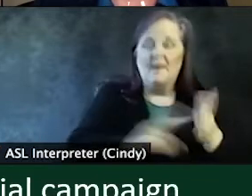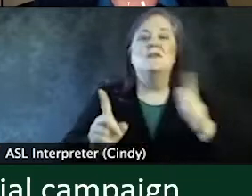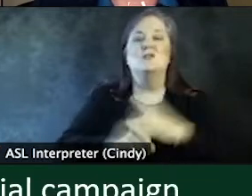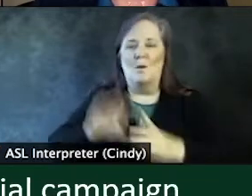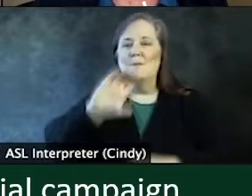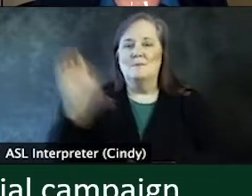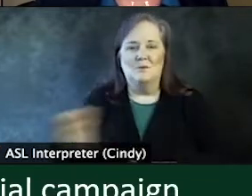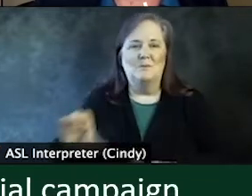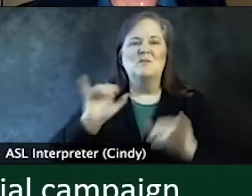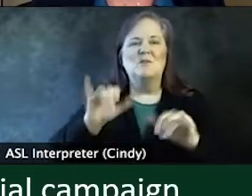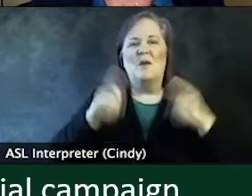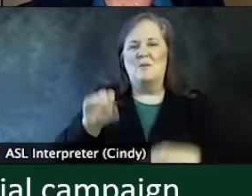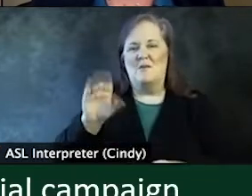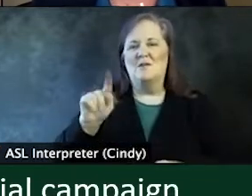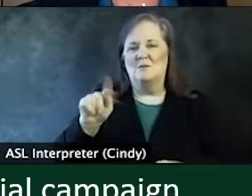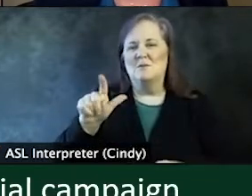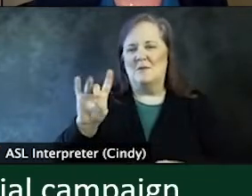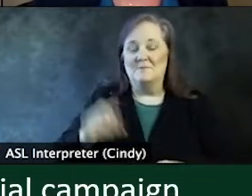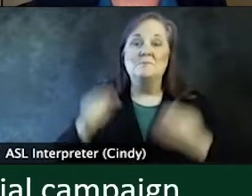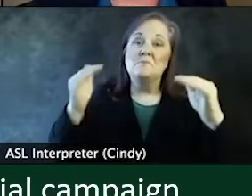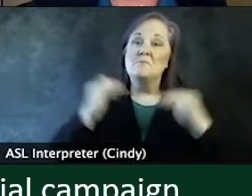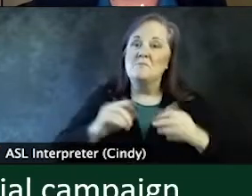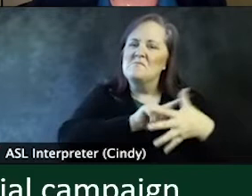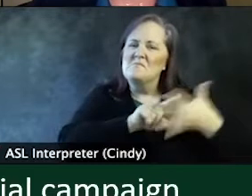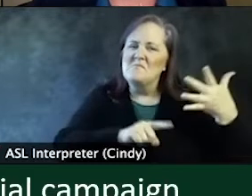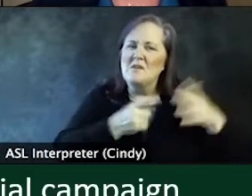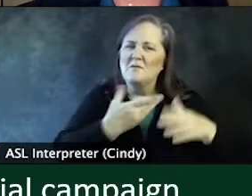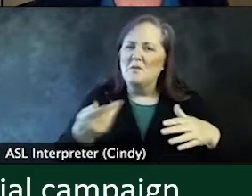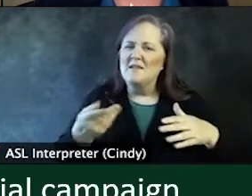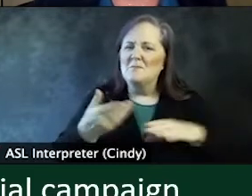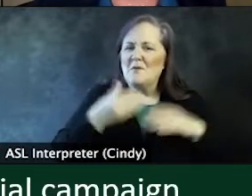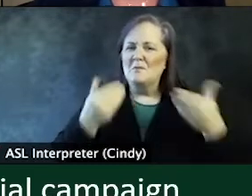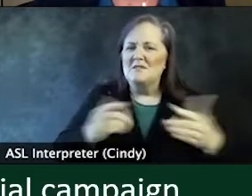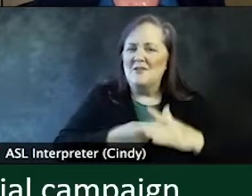Talking about appeals to Latinx voters, political misinformation, presidential rhetoric,